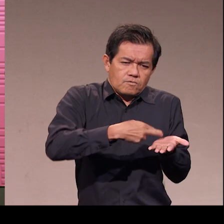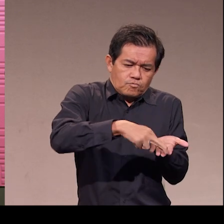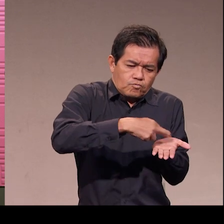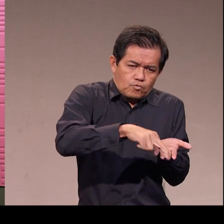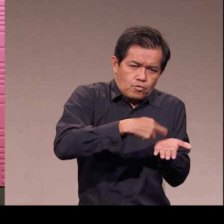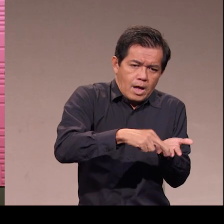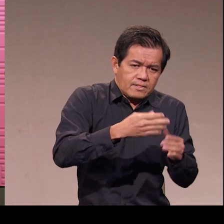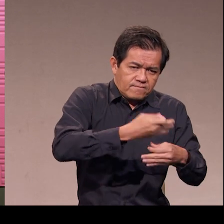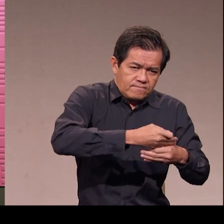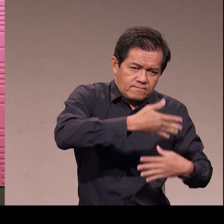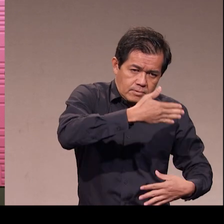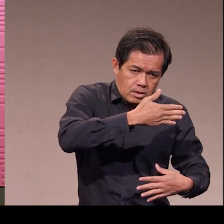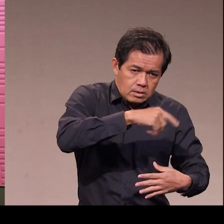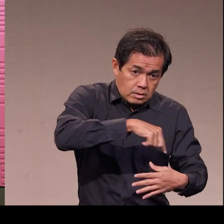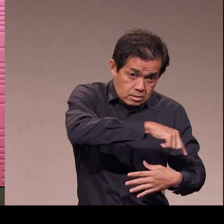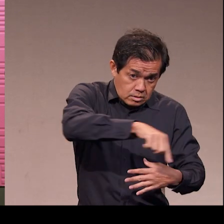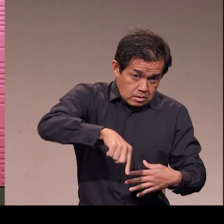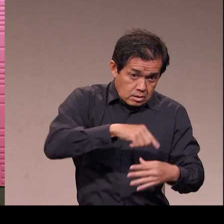Malays are over-represented.